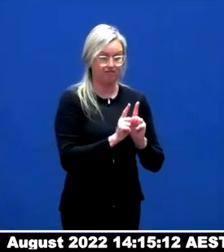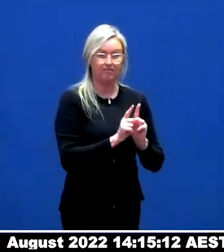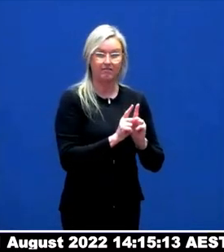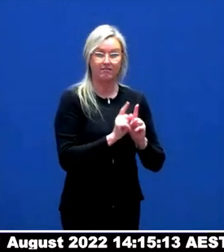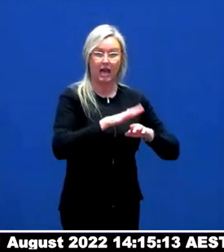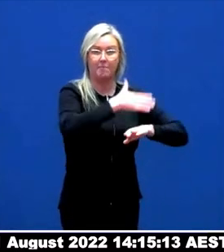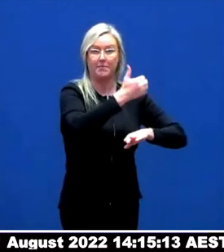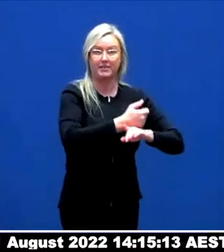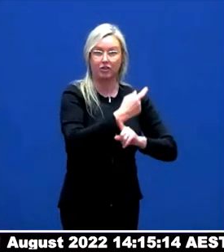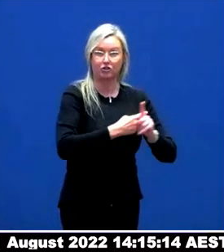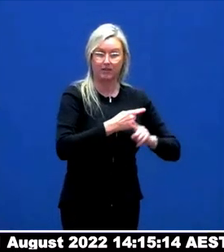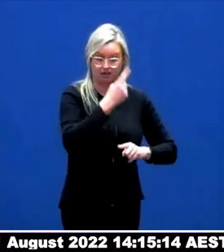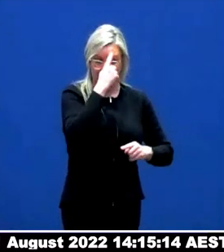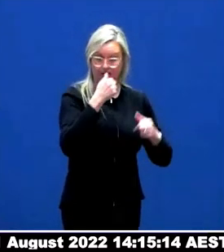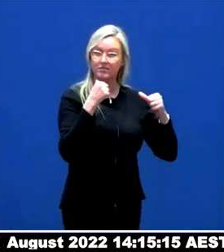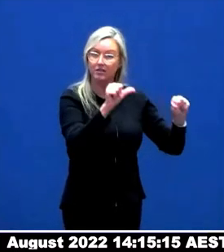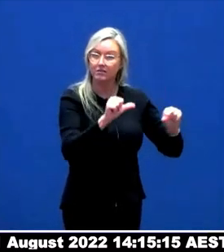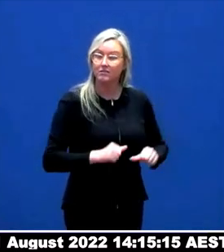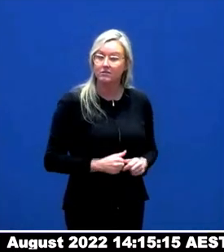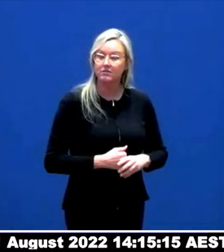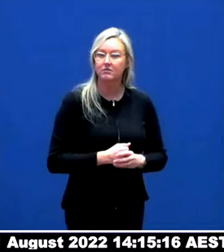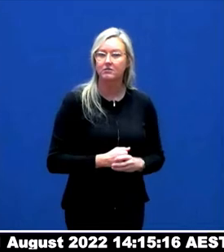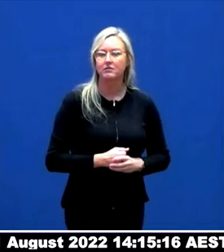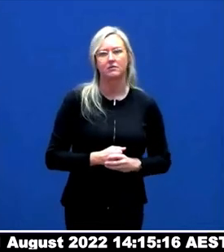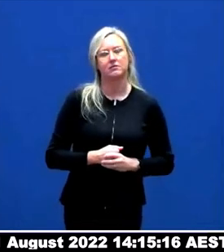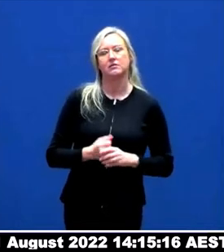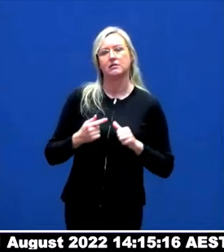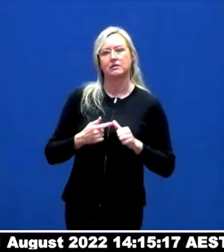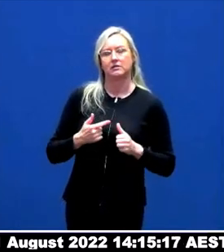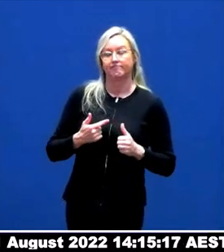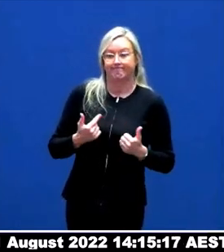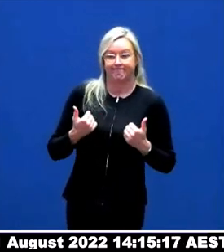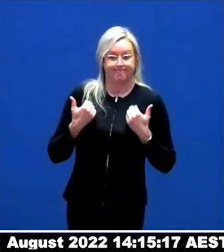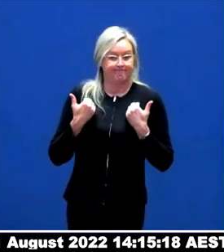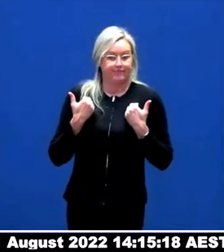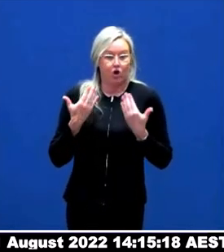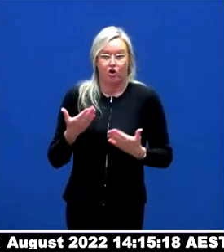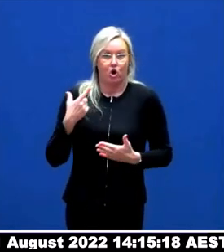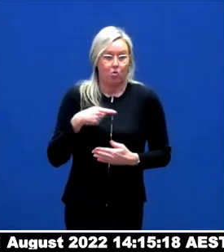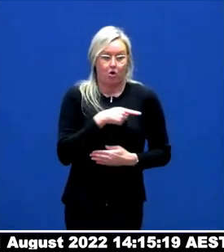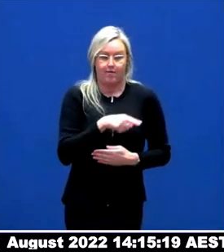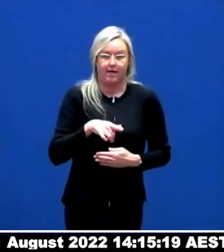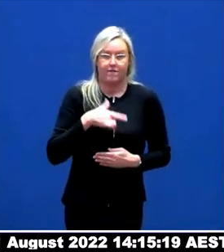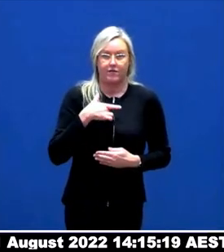I'm not quite sure the reason behind that, but I'm certainly aware that